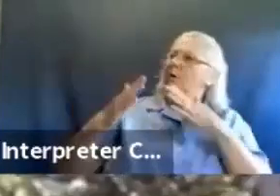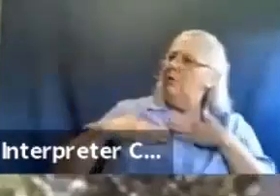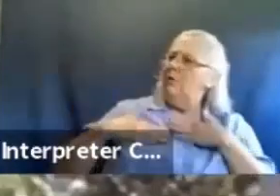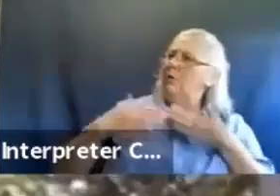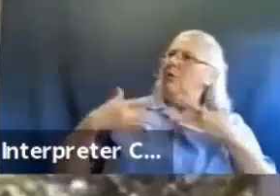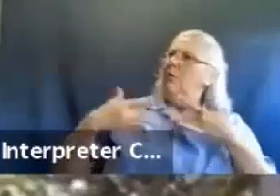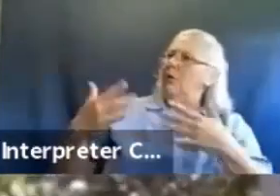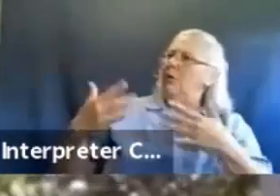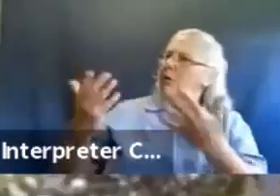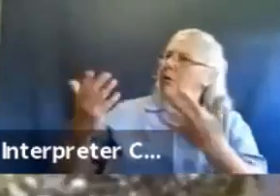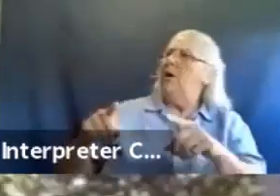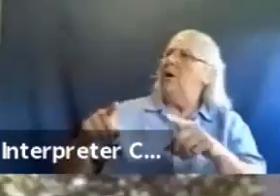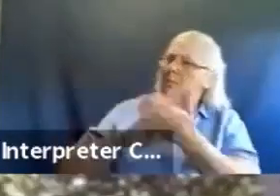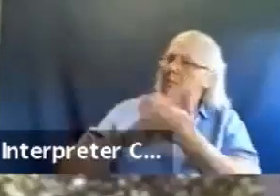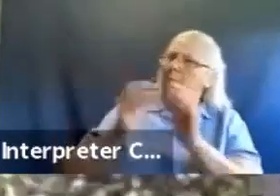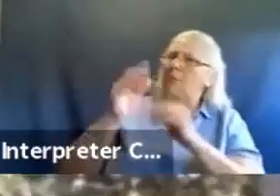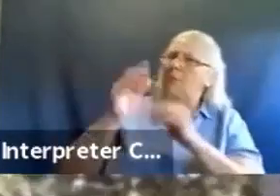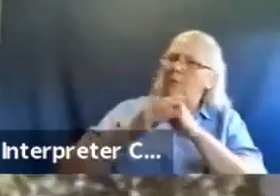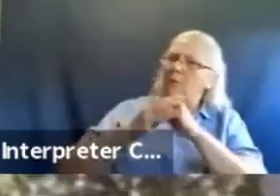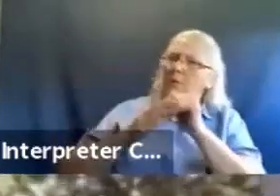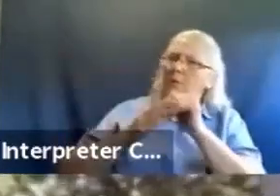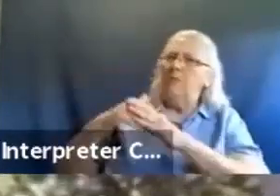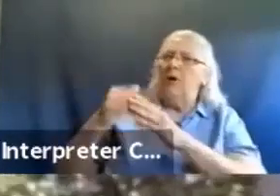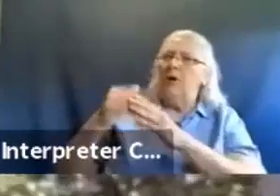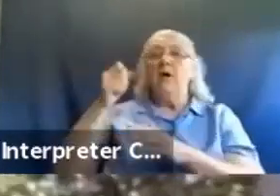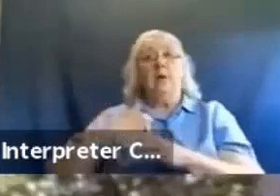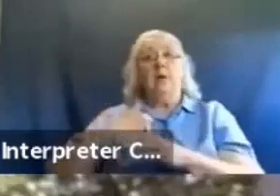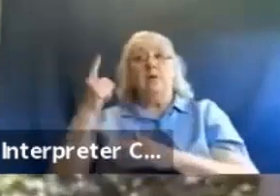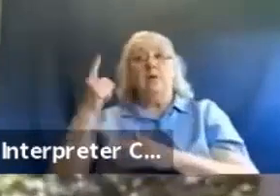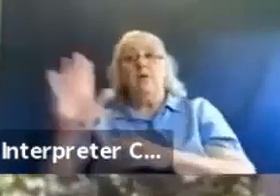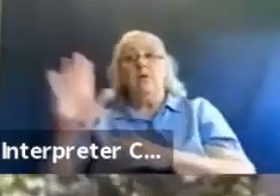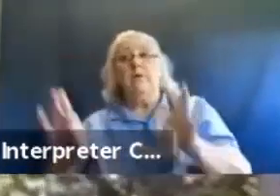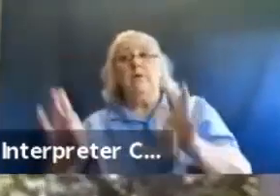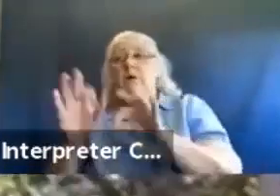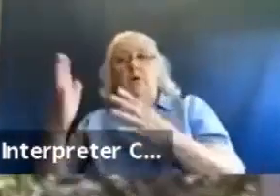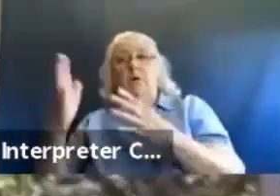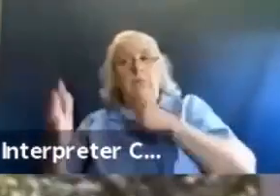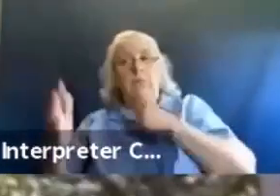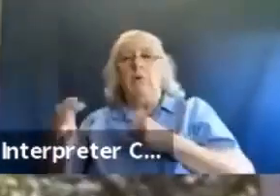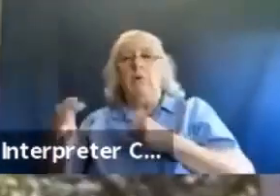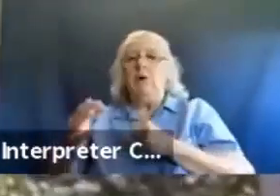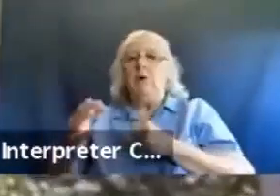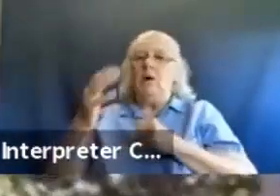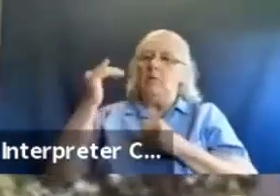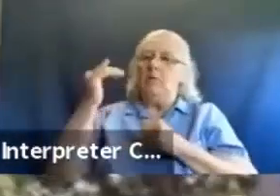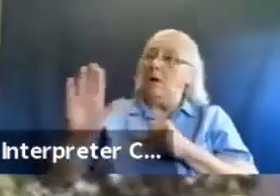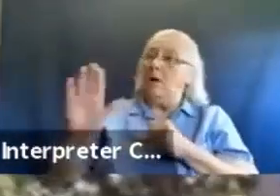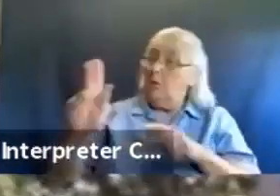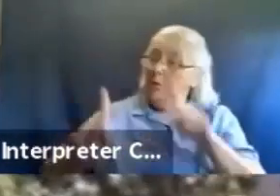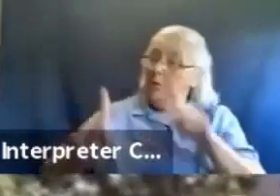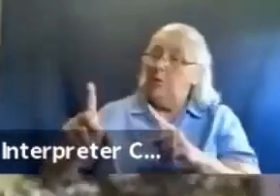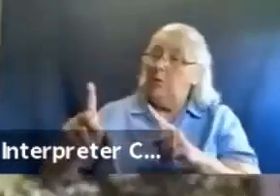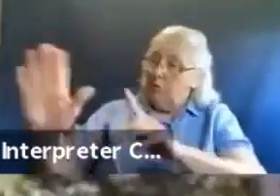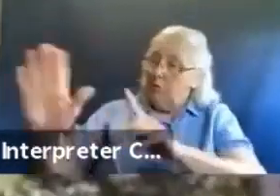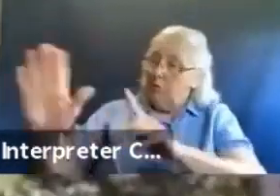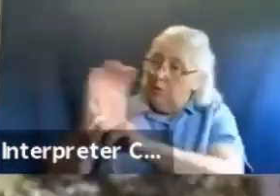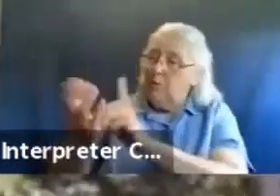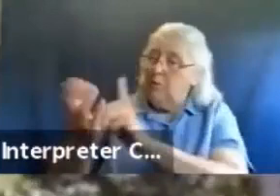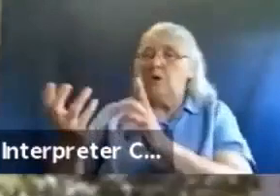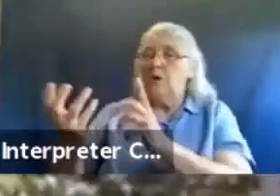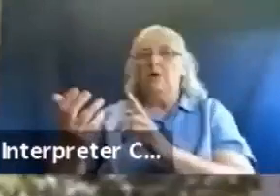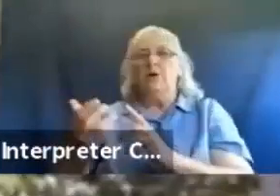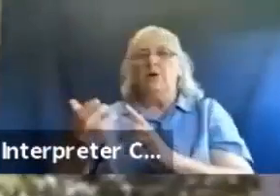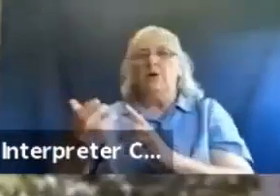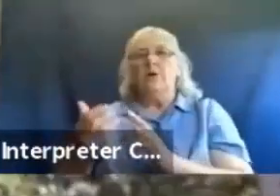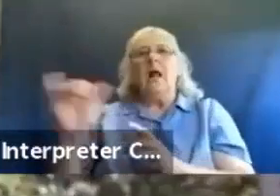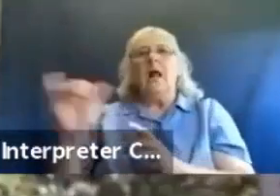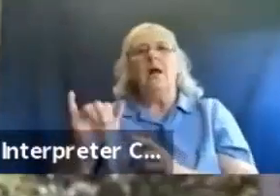And don't worry about it, 11:51:41 Teri. If they 11:51:43 don't show up, we can make 11:51:45 it work.